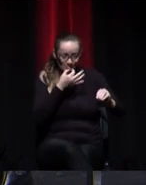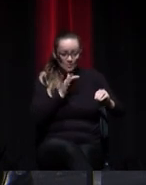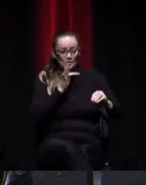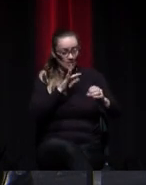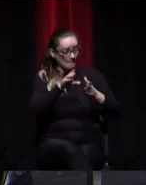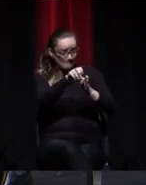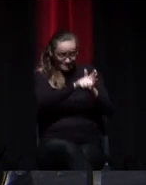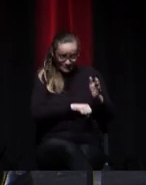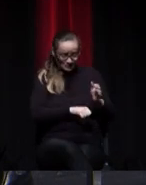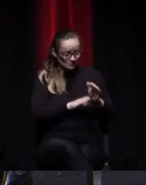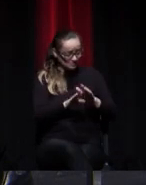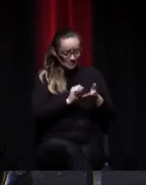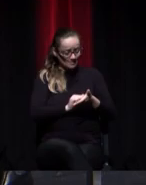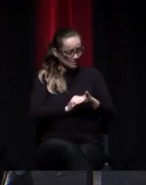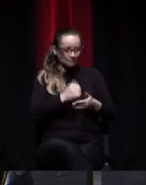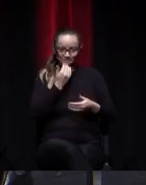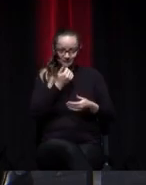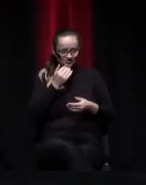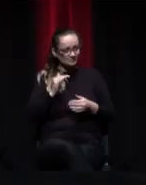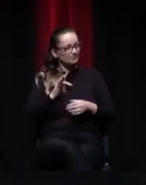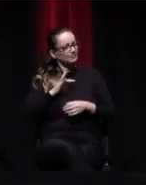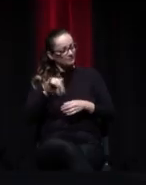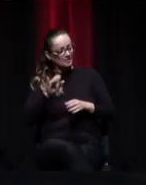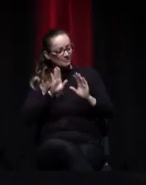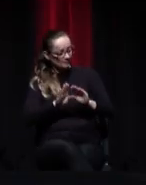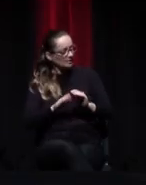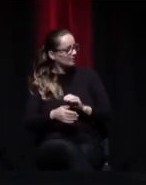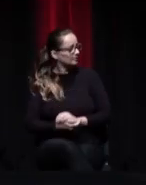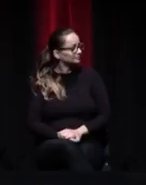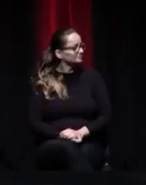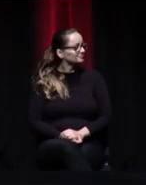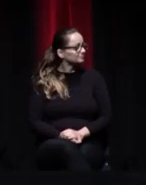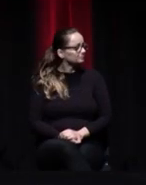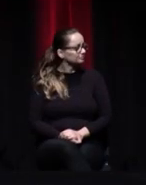Besides "veritas" and "enumá",